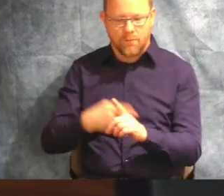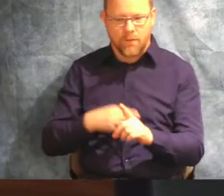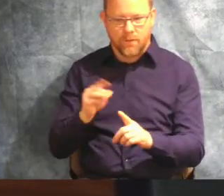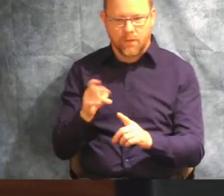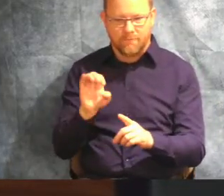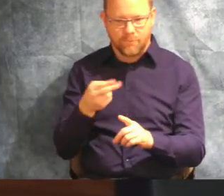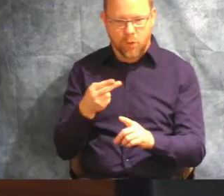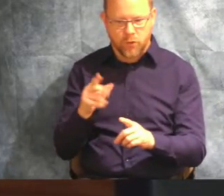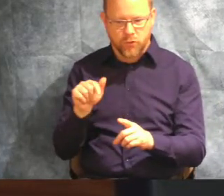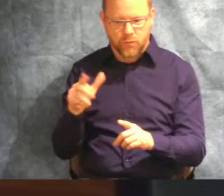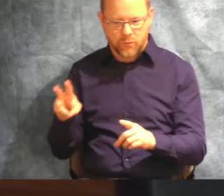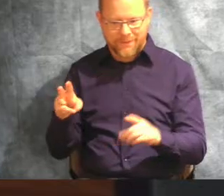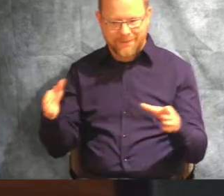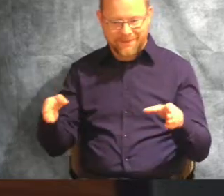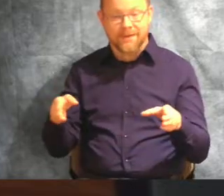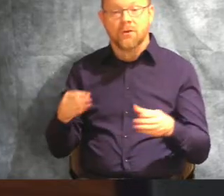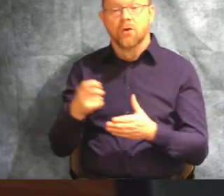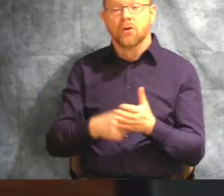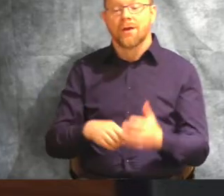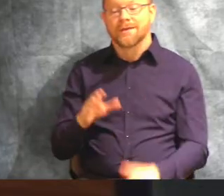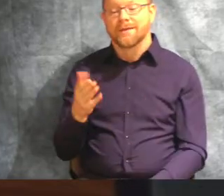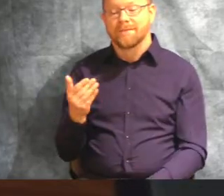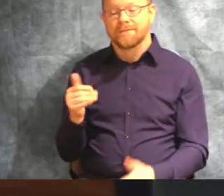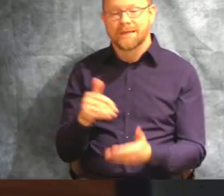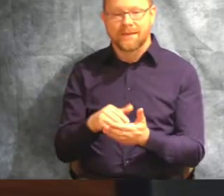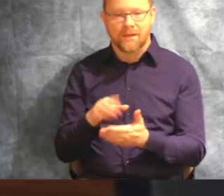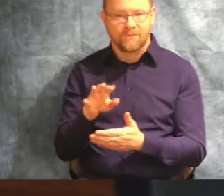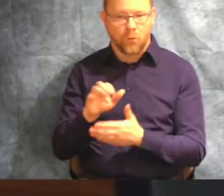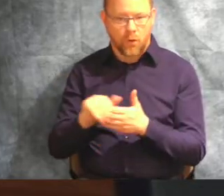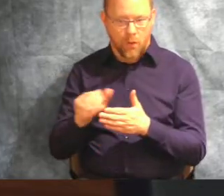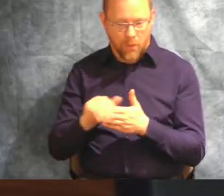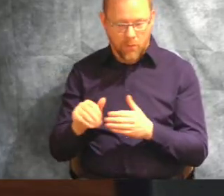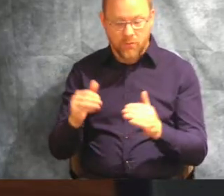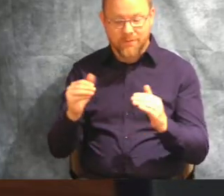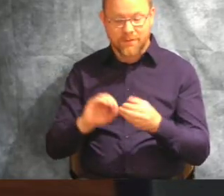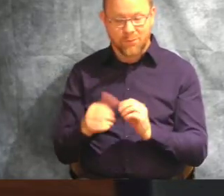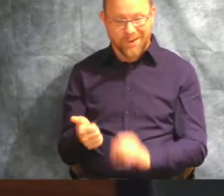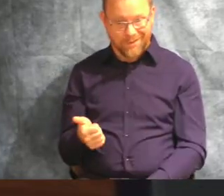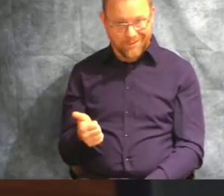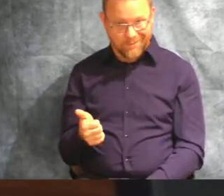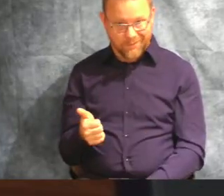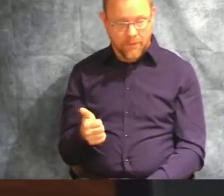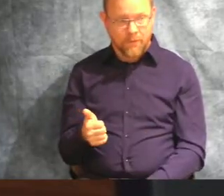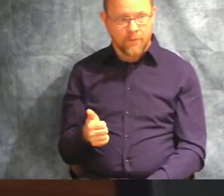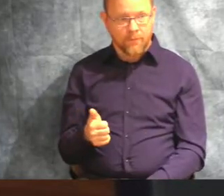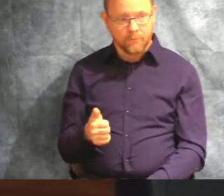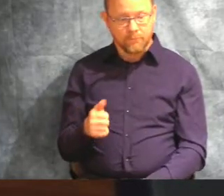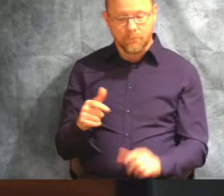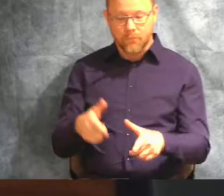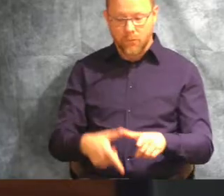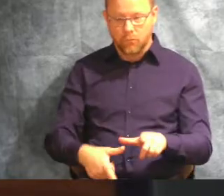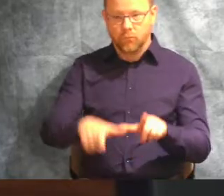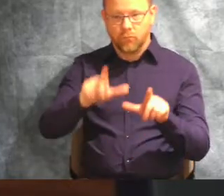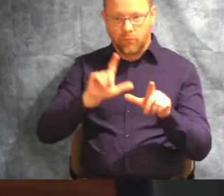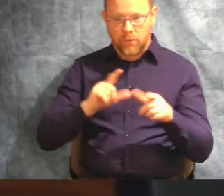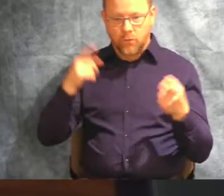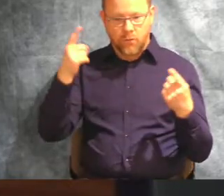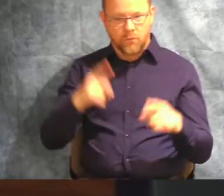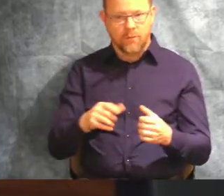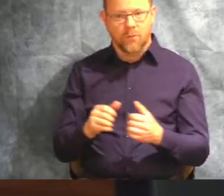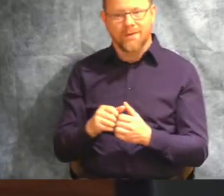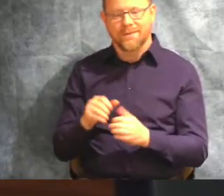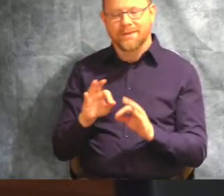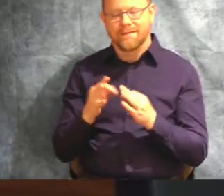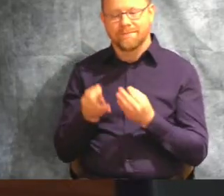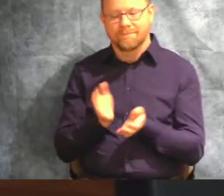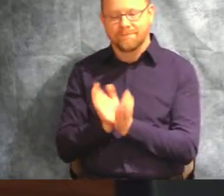2026 at $15,400. Item number 10 is the renewal of an agreement with the family nurturing center for